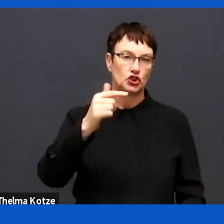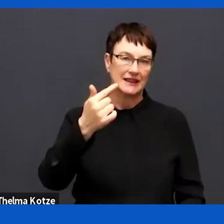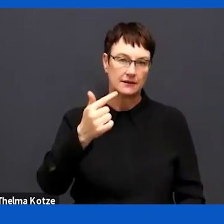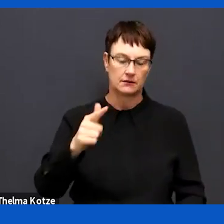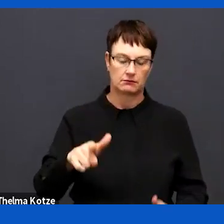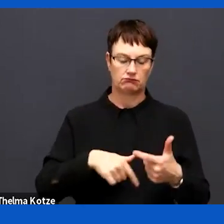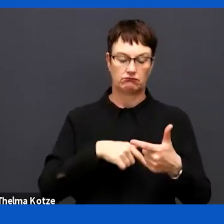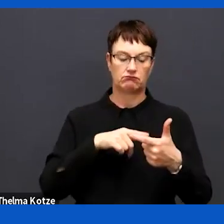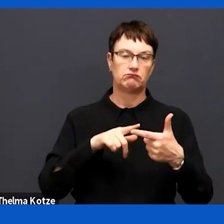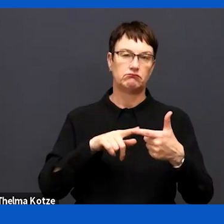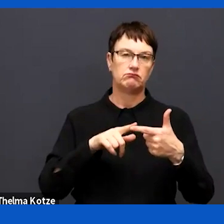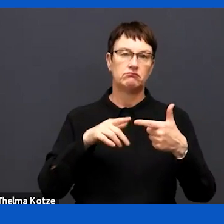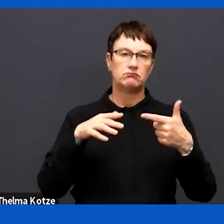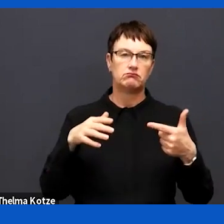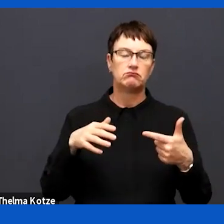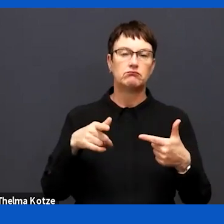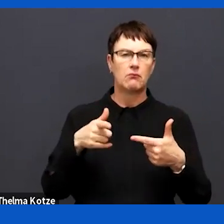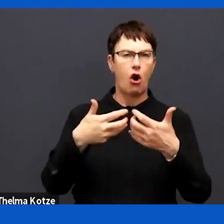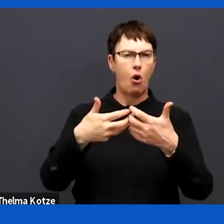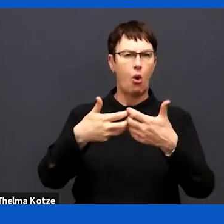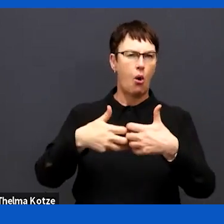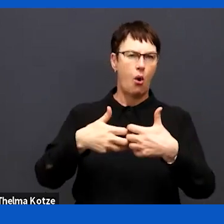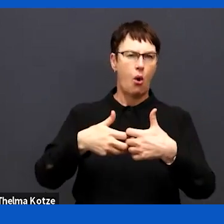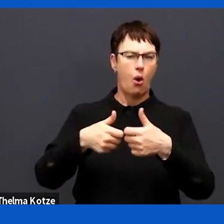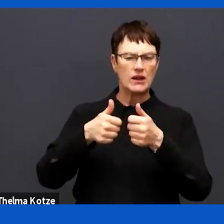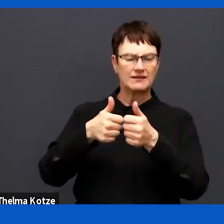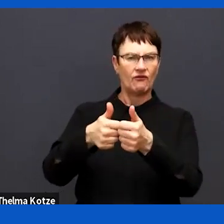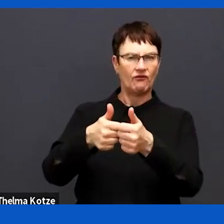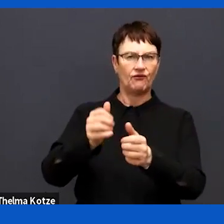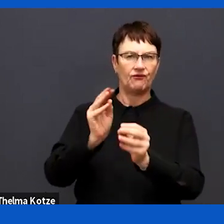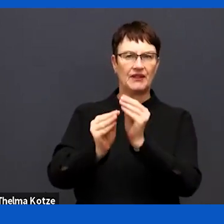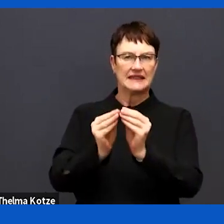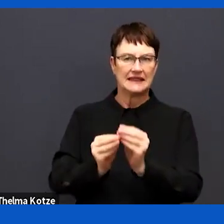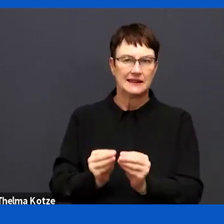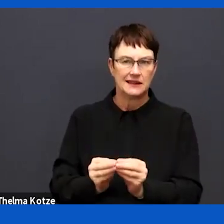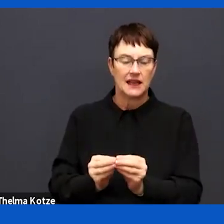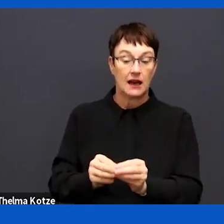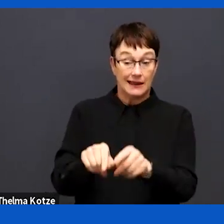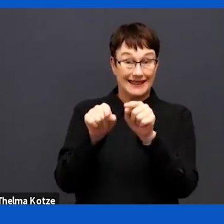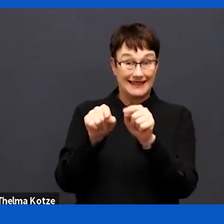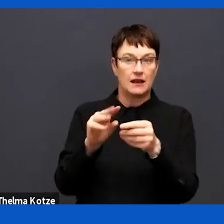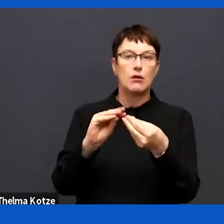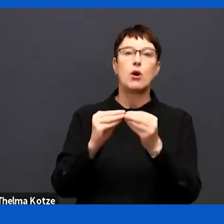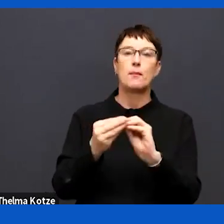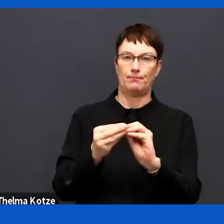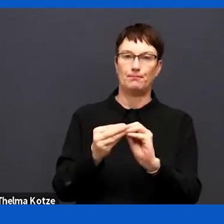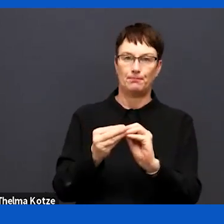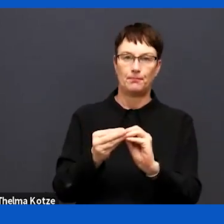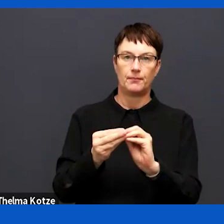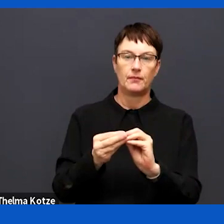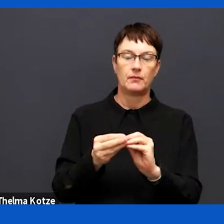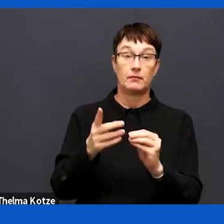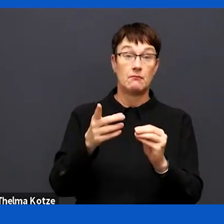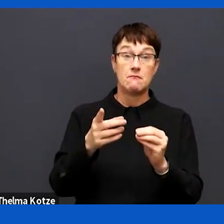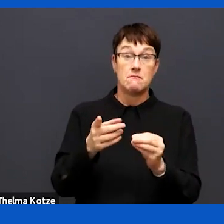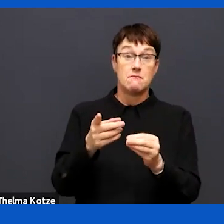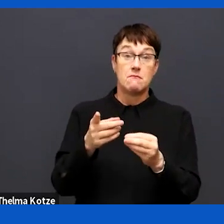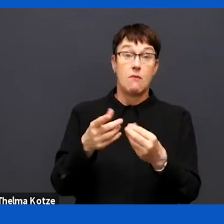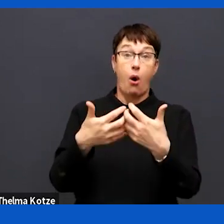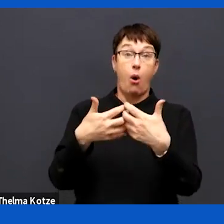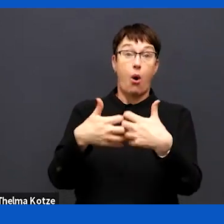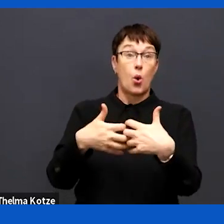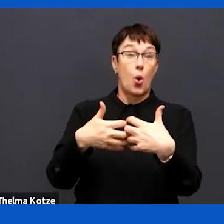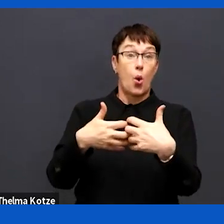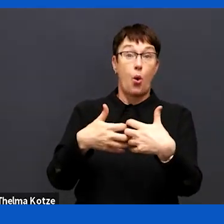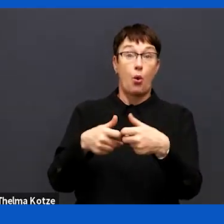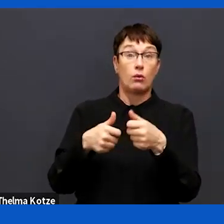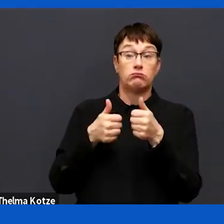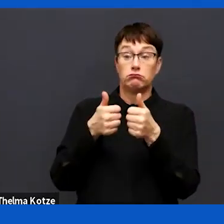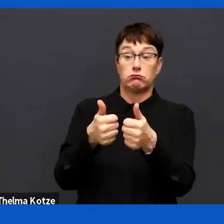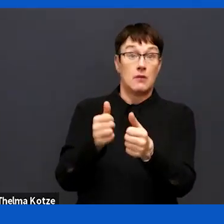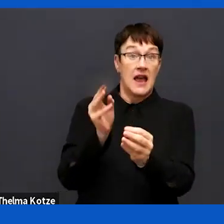fixes. I agree with all of Roberto's points about automatic fixes, even if they are done well,